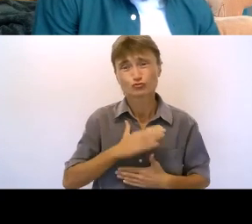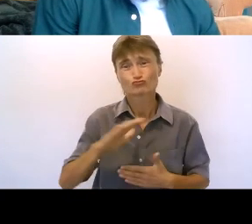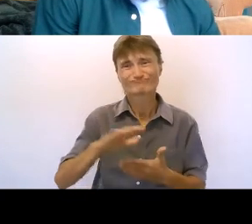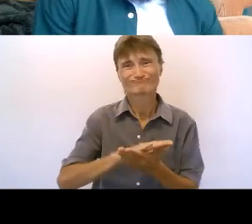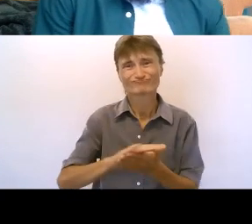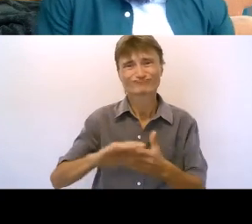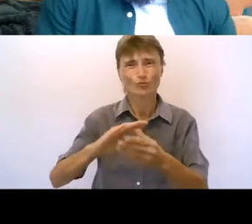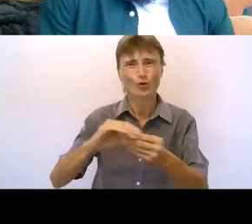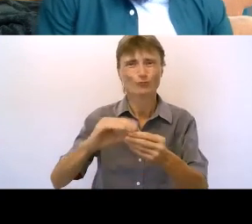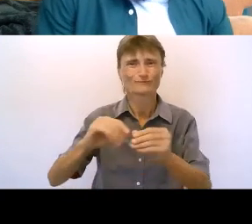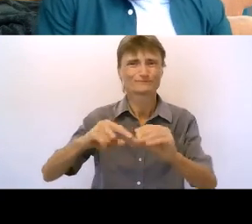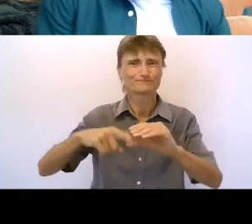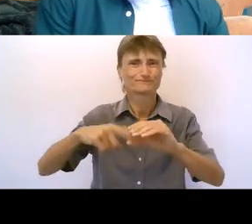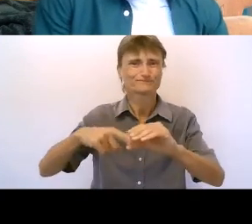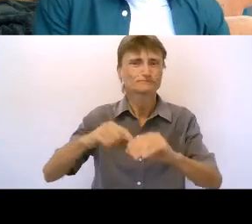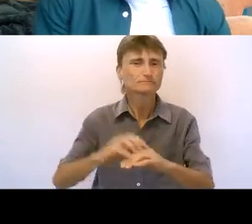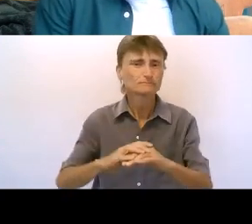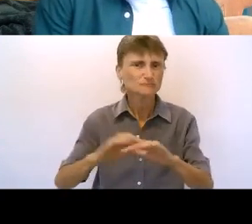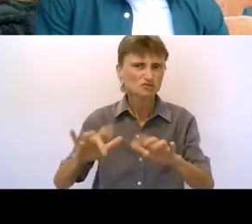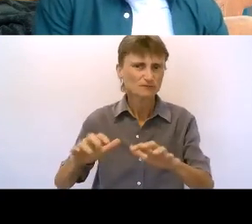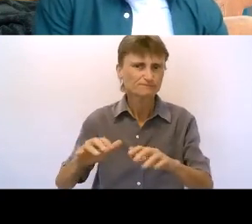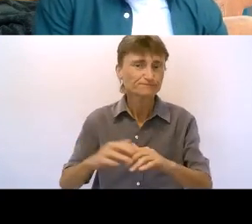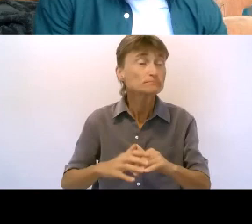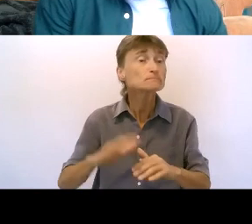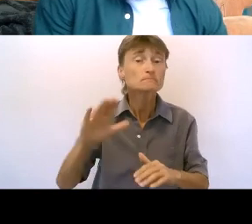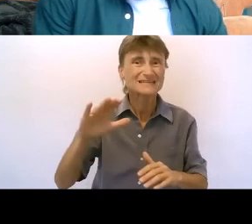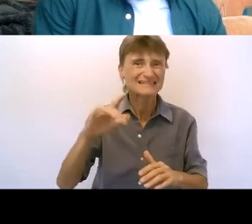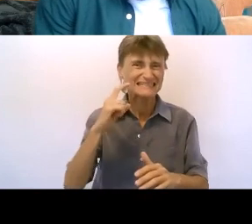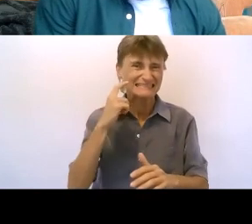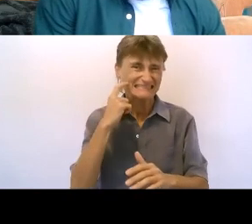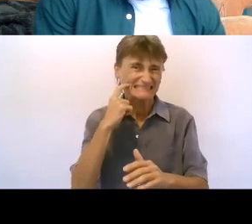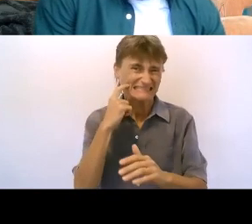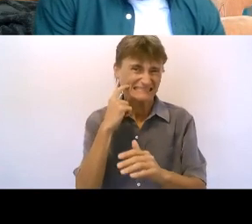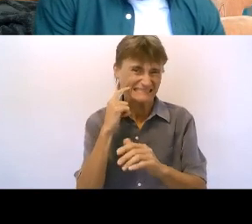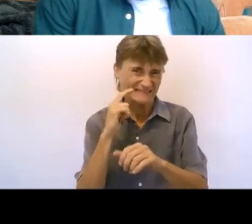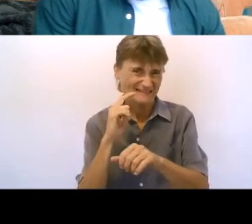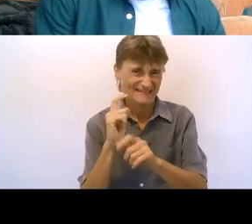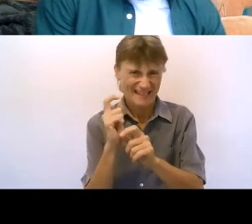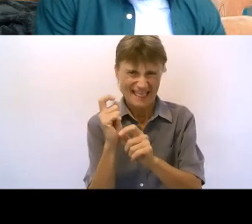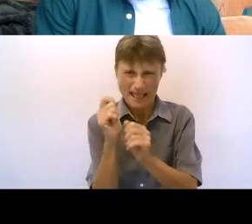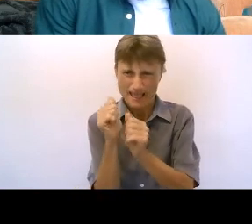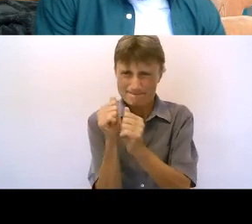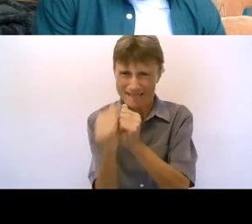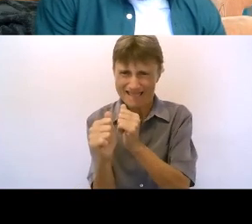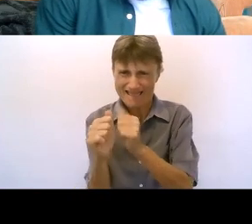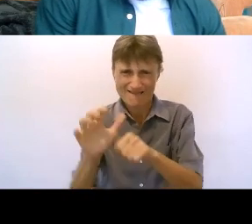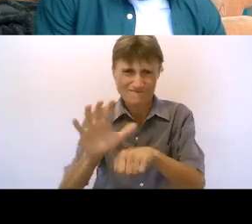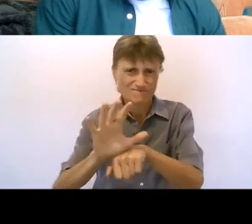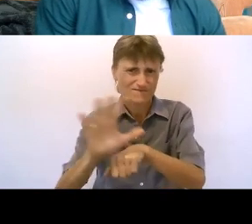So we are just after five o'clock. So, if I might, I think what we'll do is wrap up